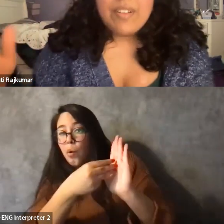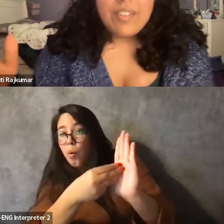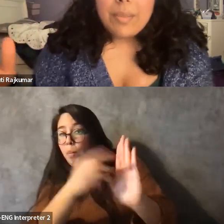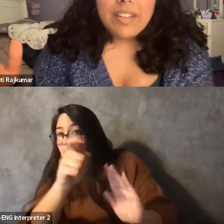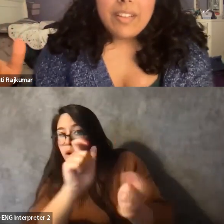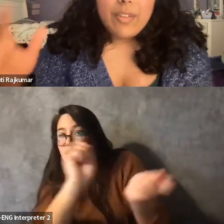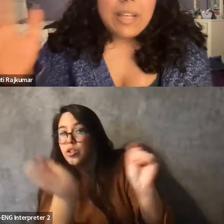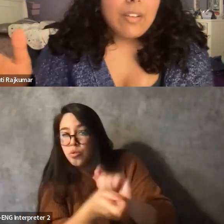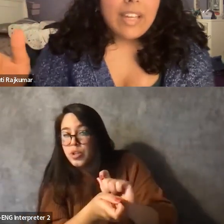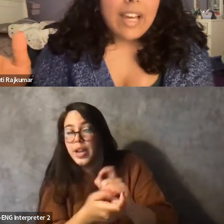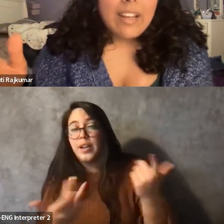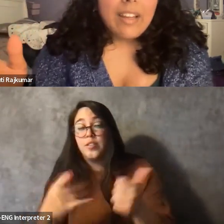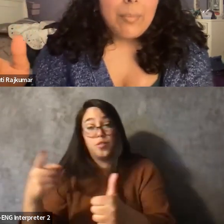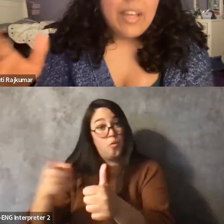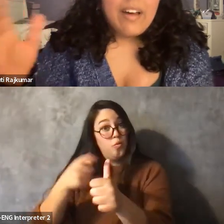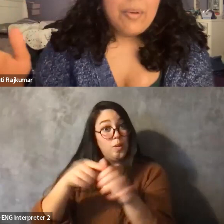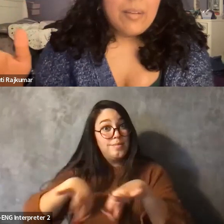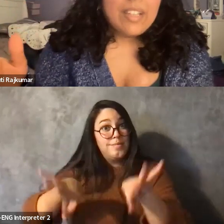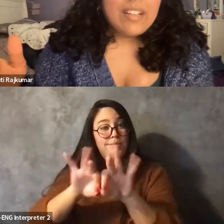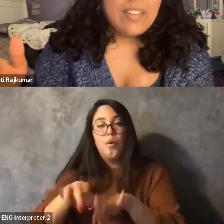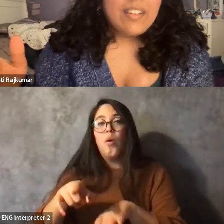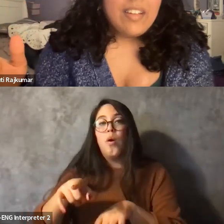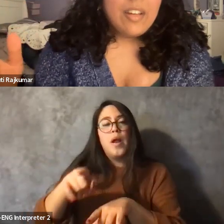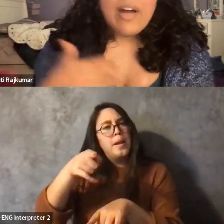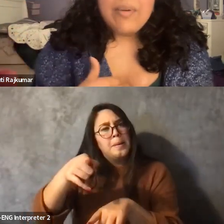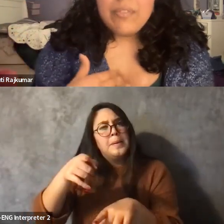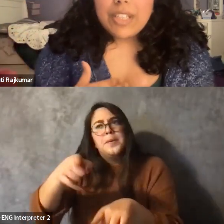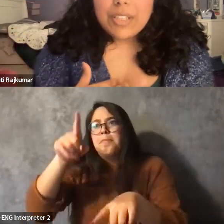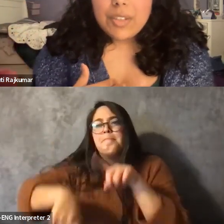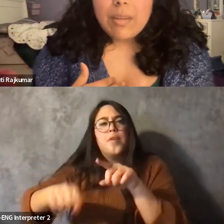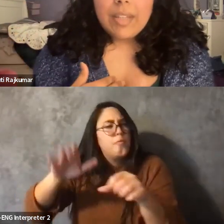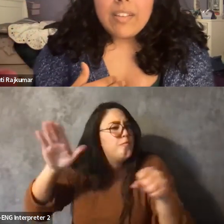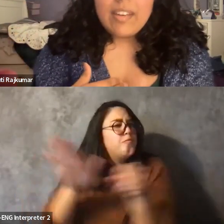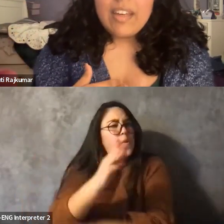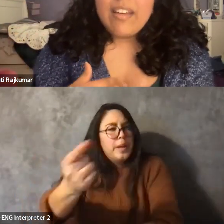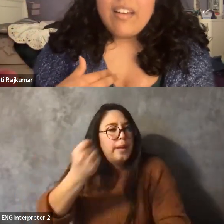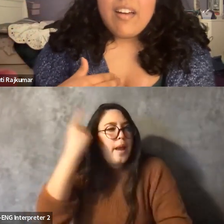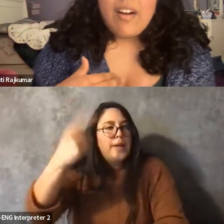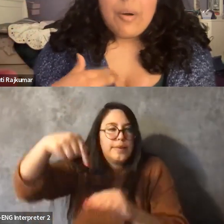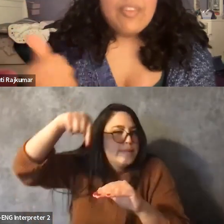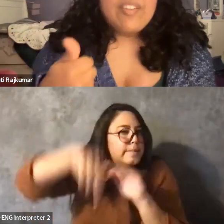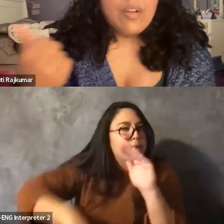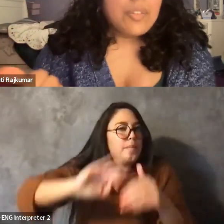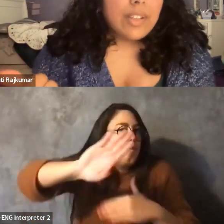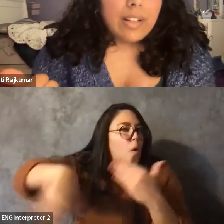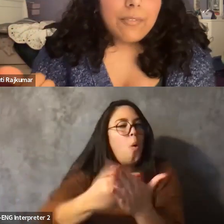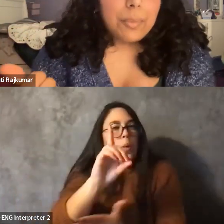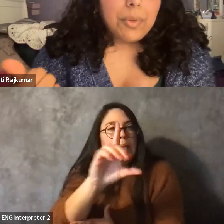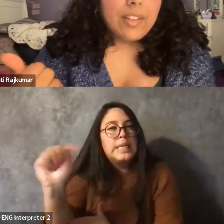of a disability just by looking at it. And by that, what I mean is, you know, I would have doctors look at me and say, oh, this looks uncomfortable.